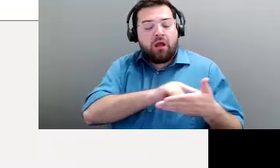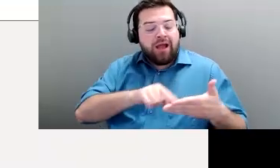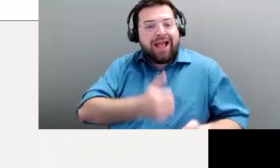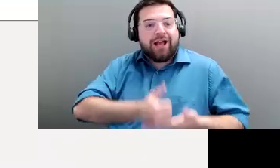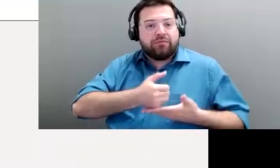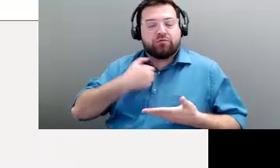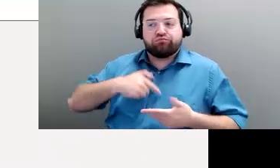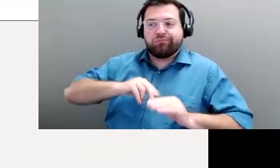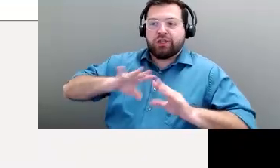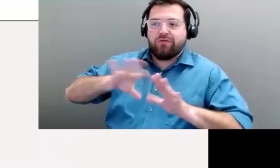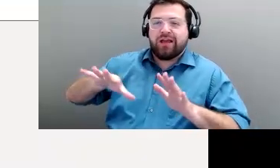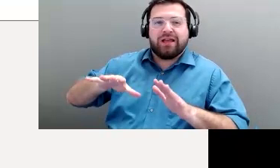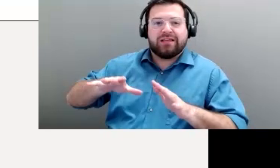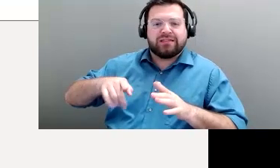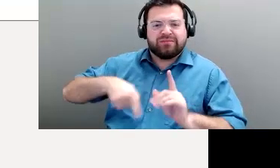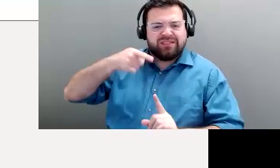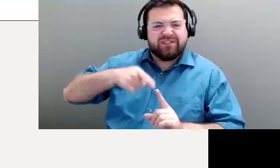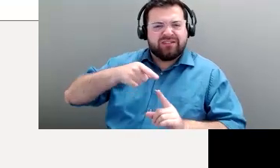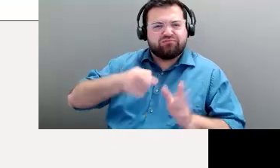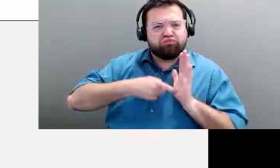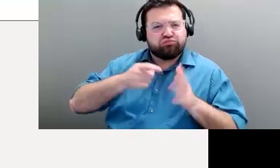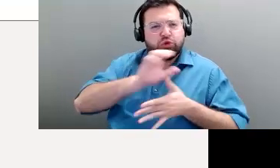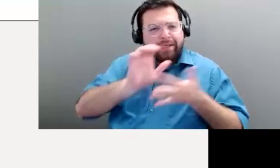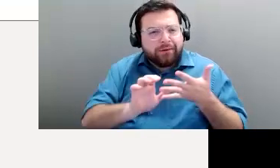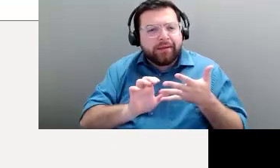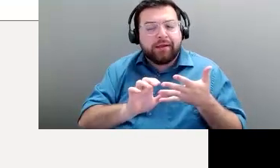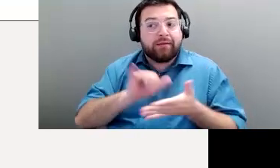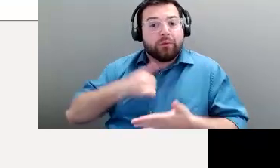for students different criteria that we're expecting in their coursework.